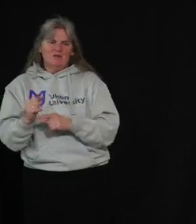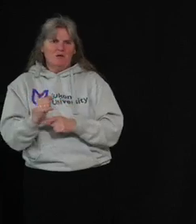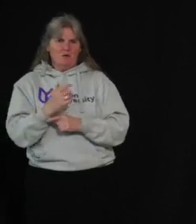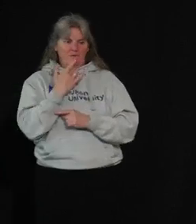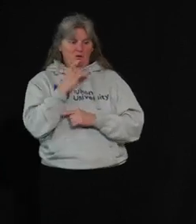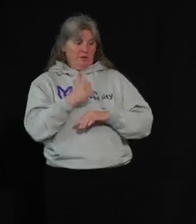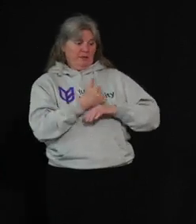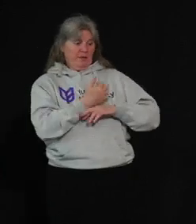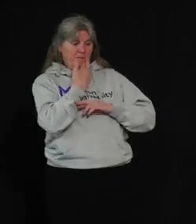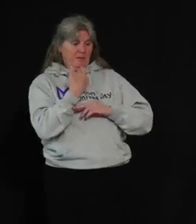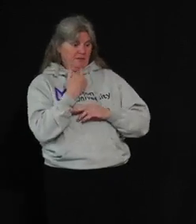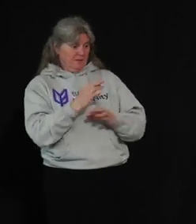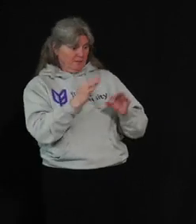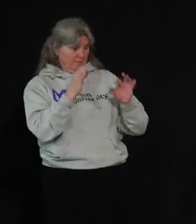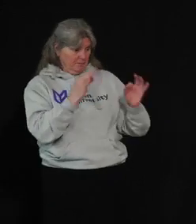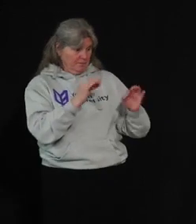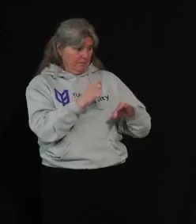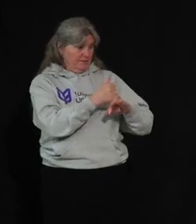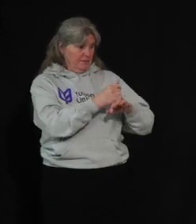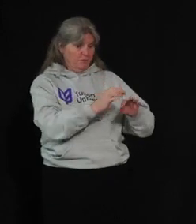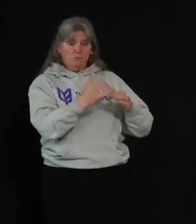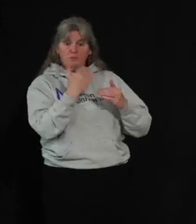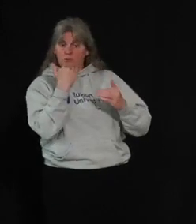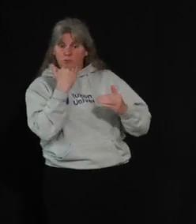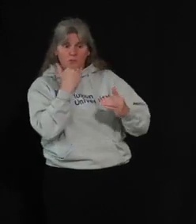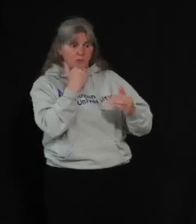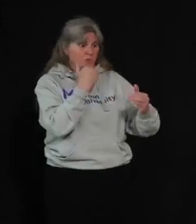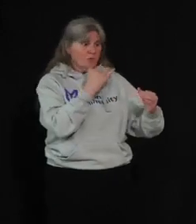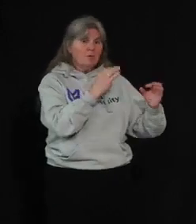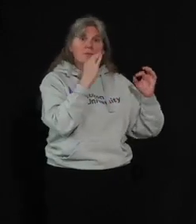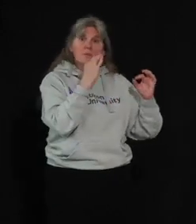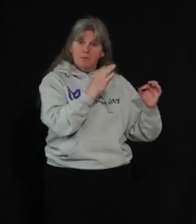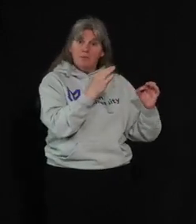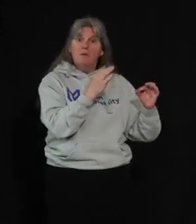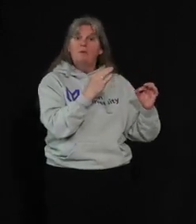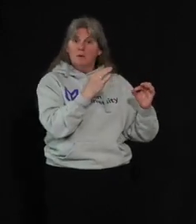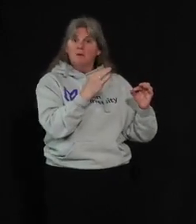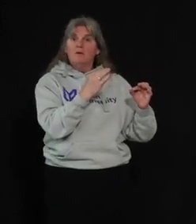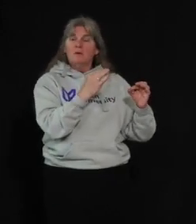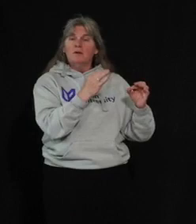the restaurants right. First.